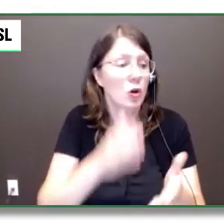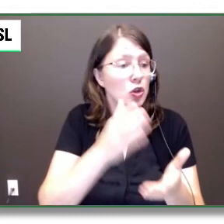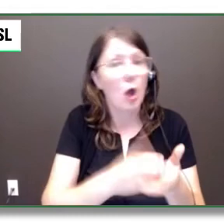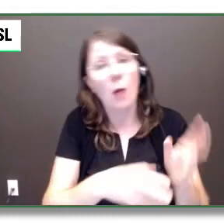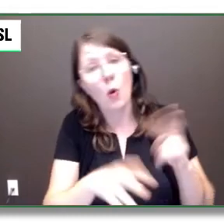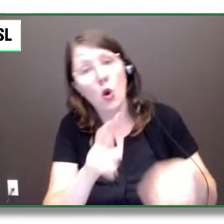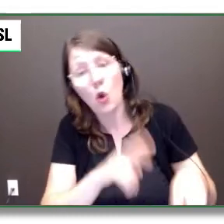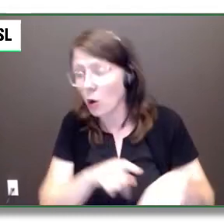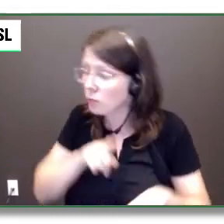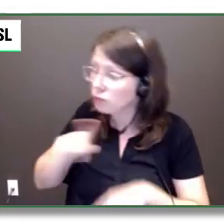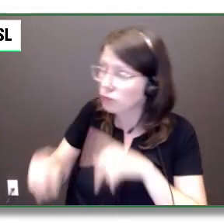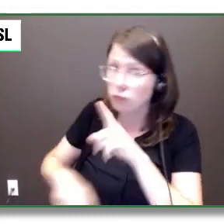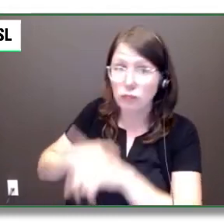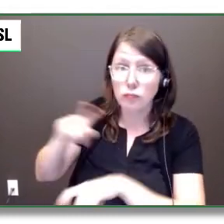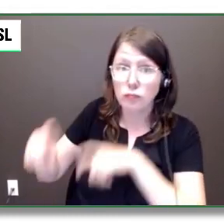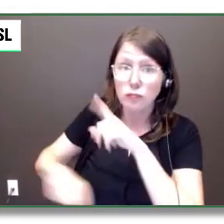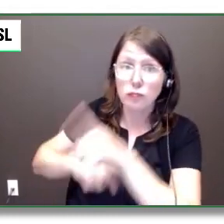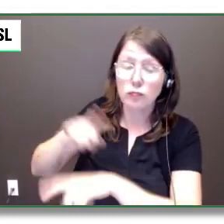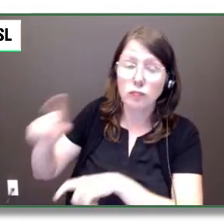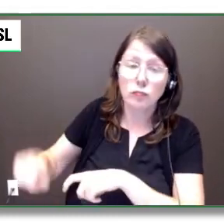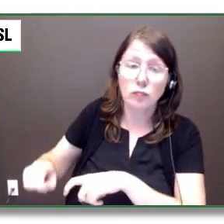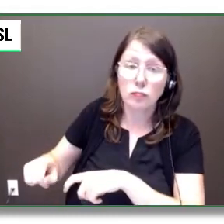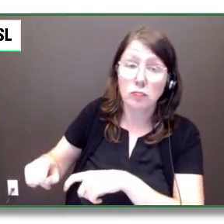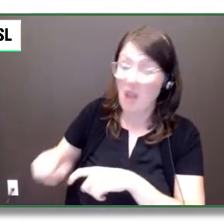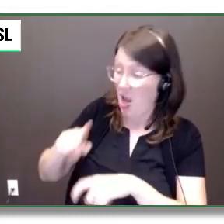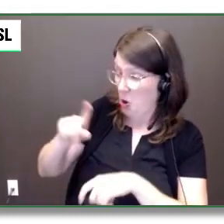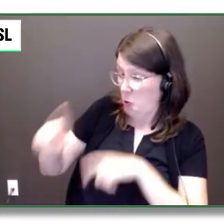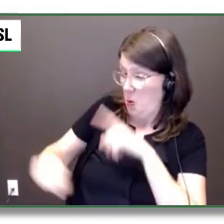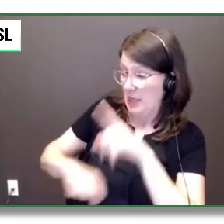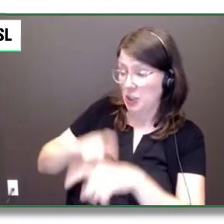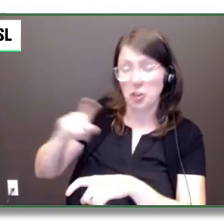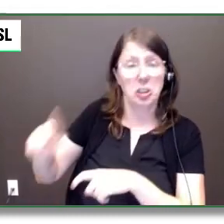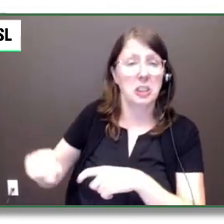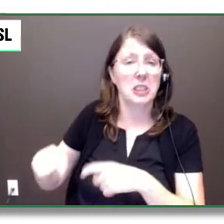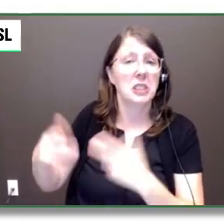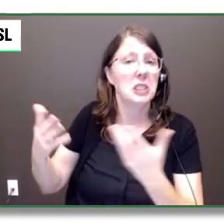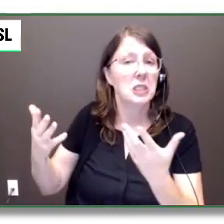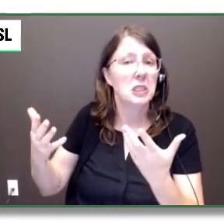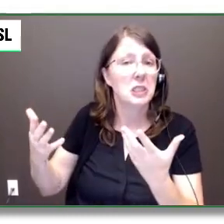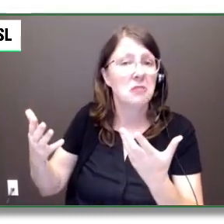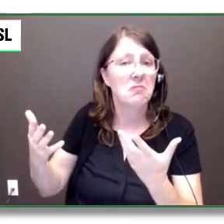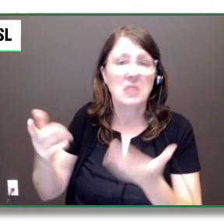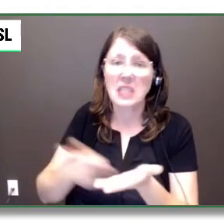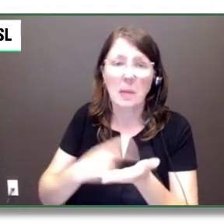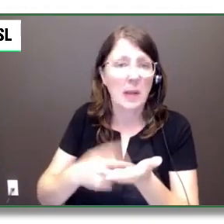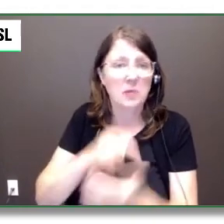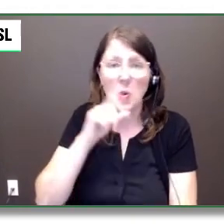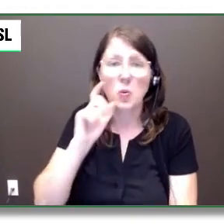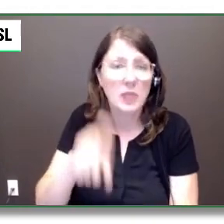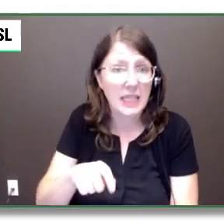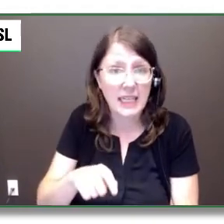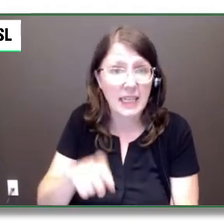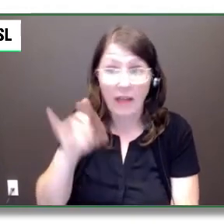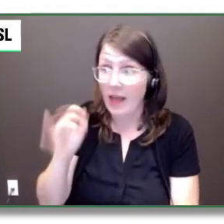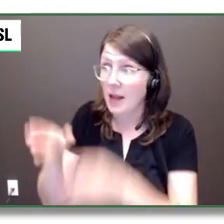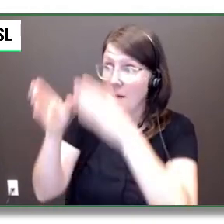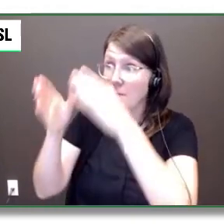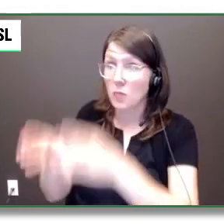questions some of them were a lot of it was just people would start talking about their experience and that and the interesting things too are their